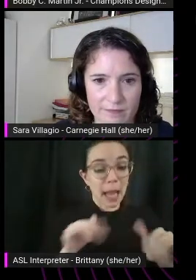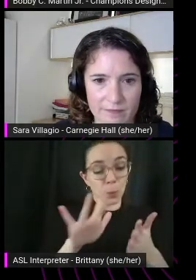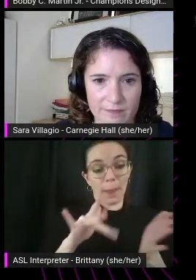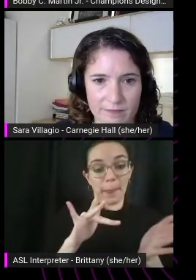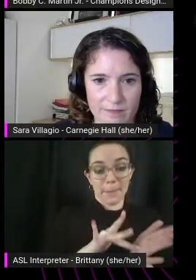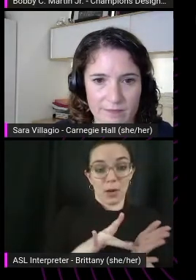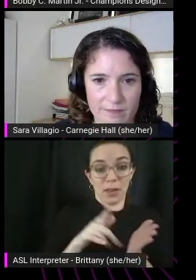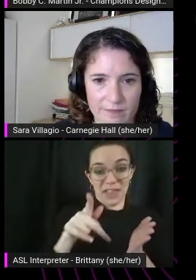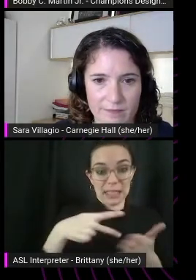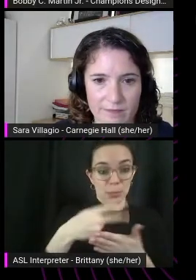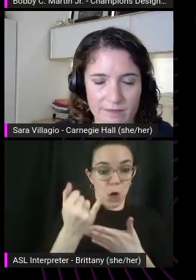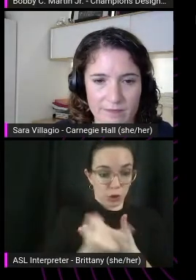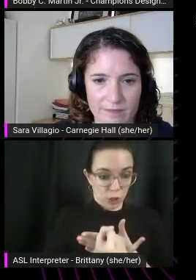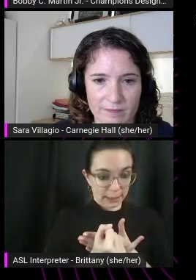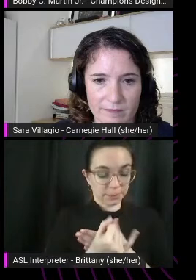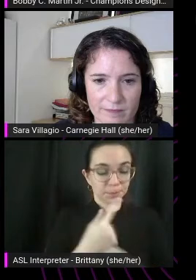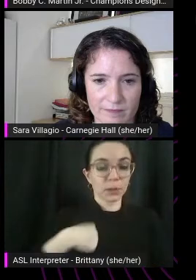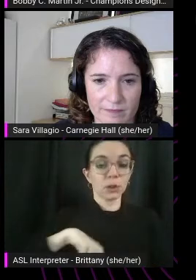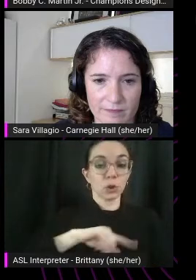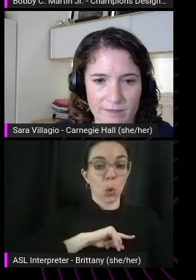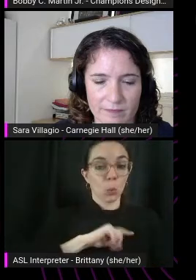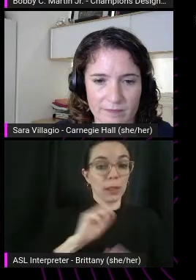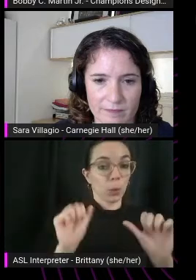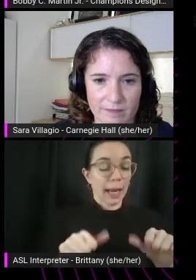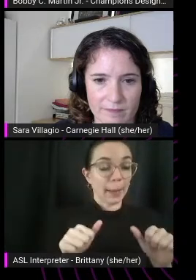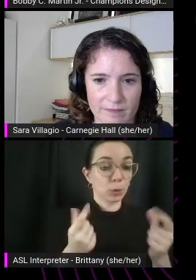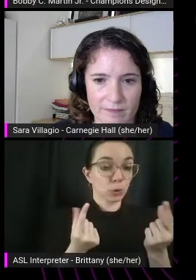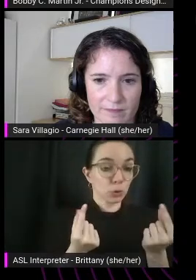And so what we were able to do is to start to think about